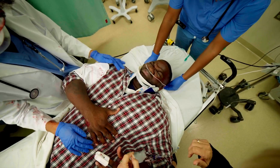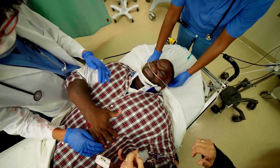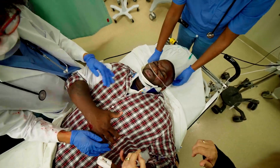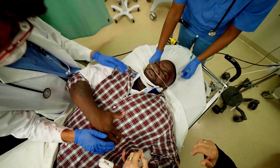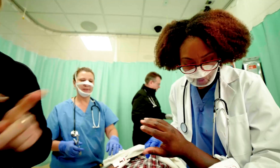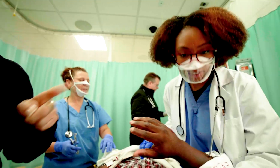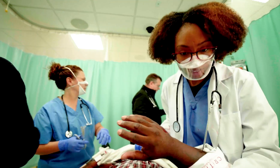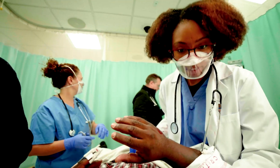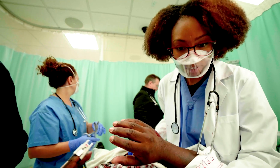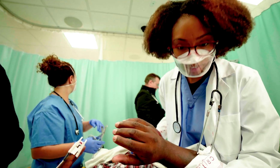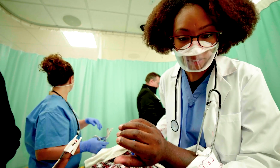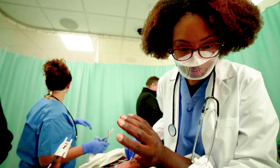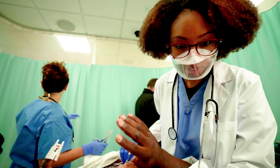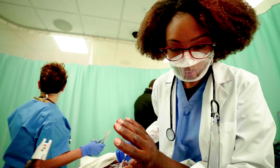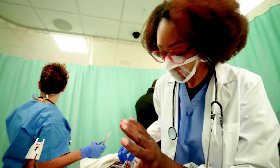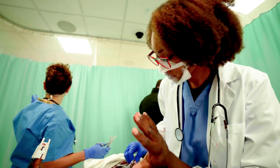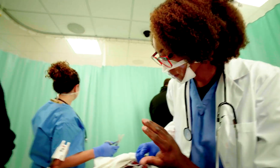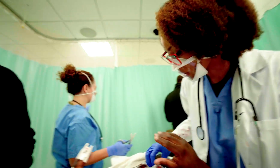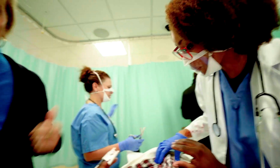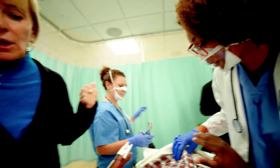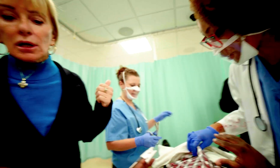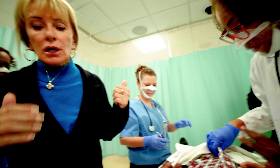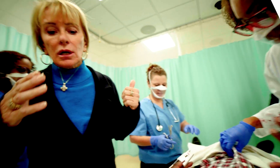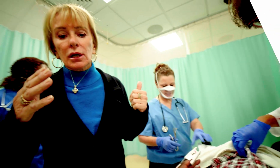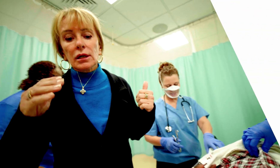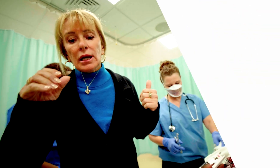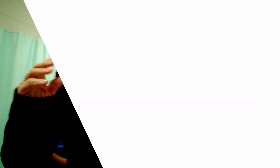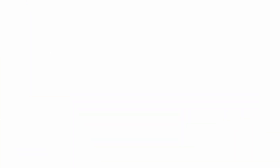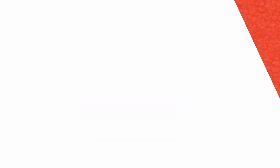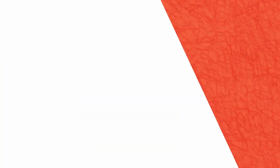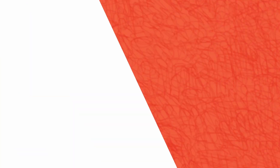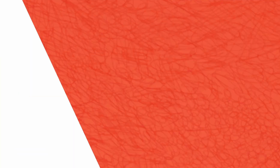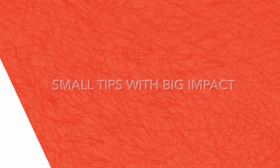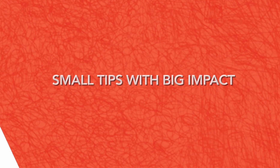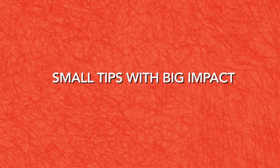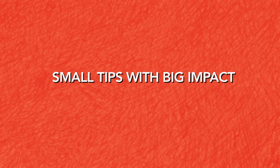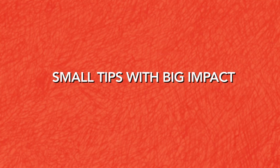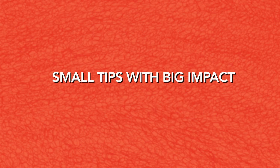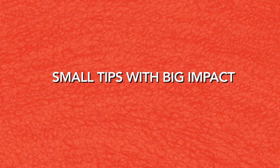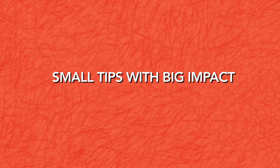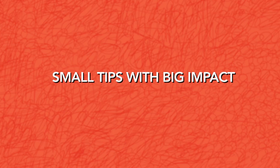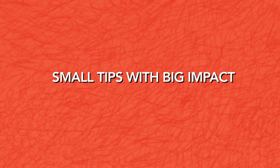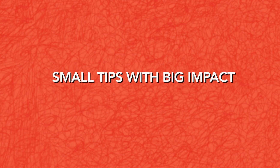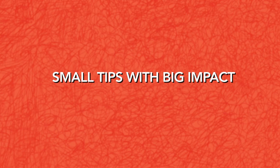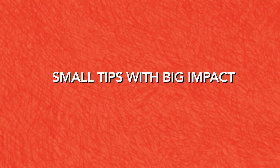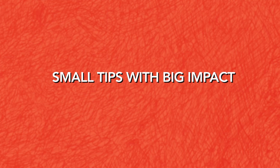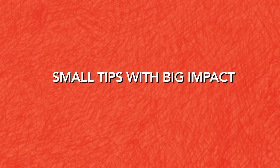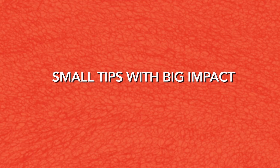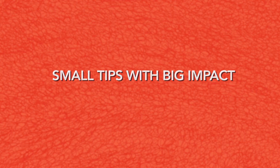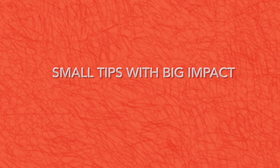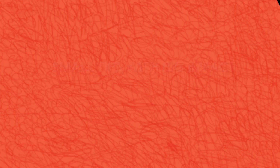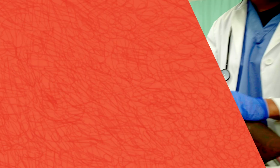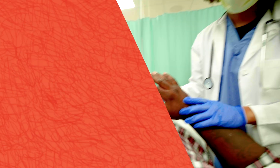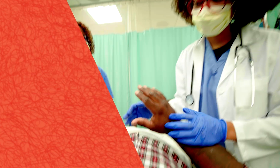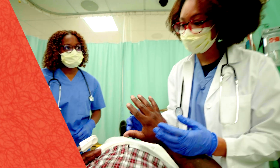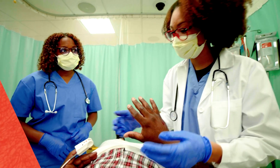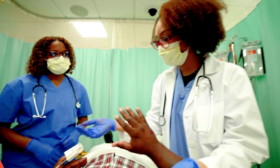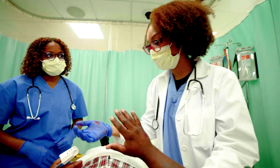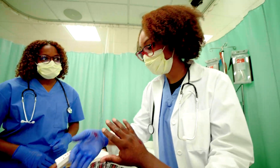that both you and your patient can rely on lots of little things can make a big difference positive or negative